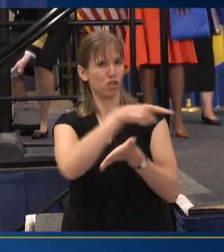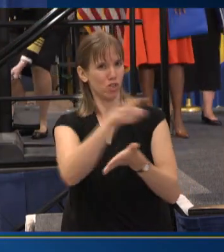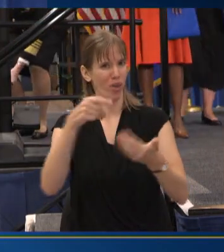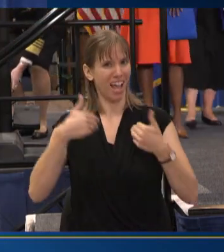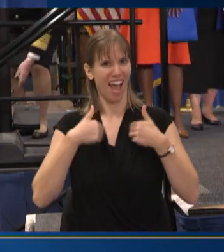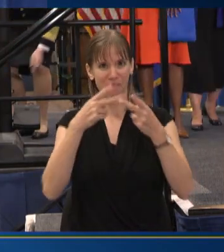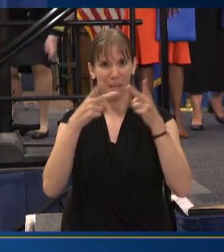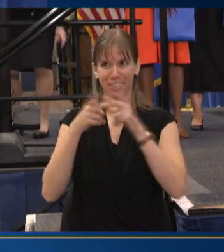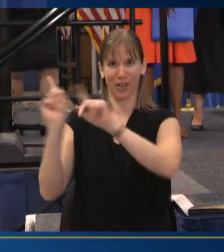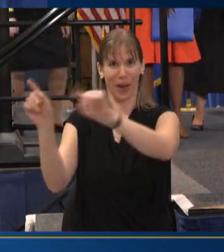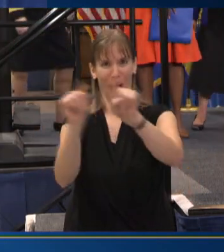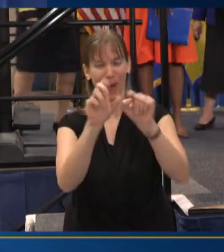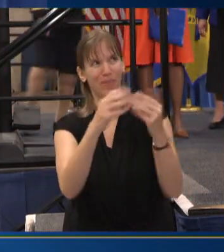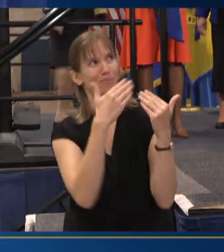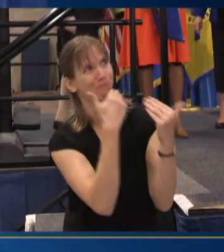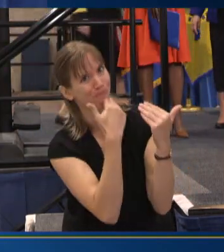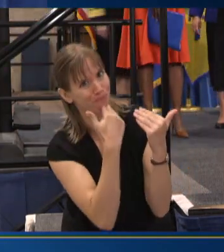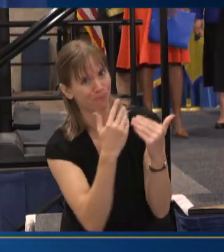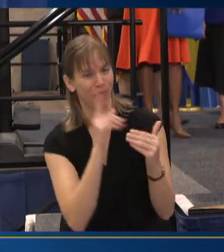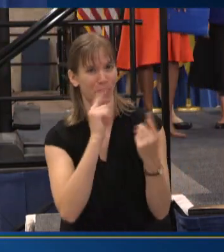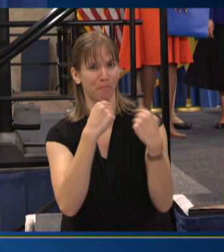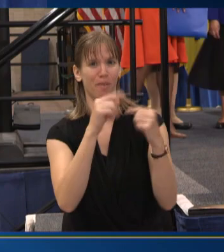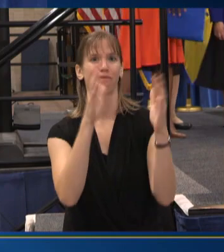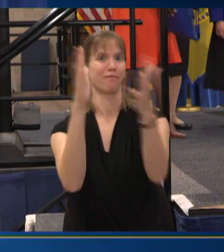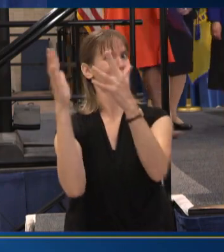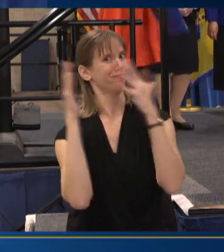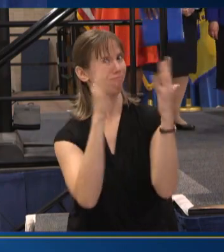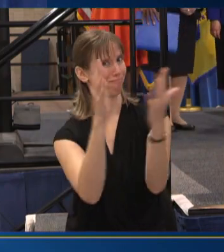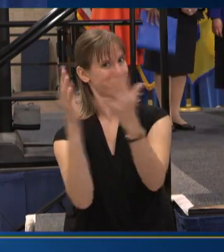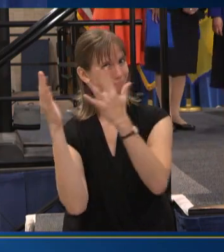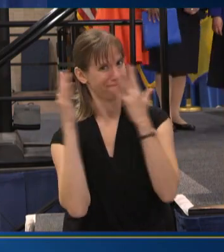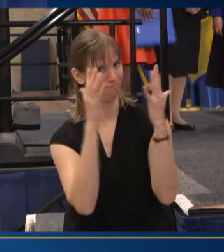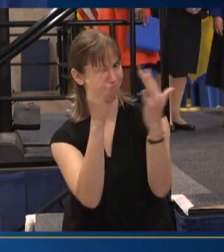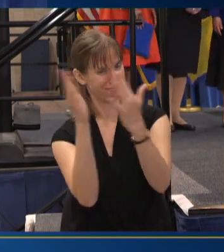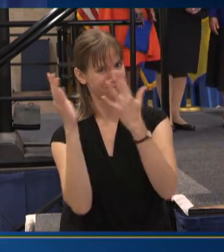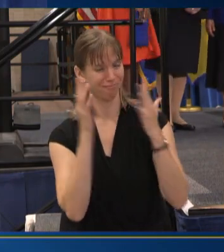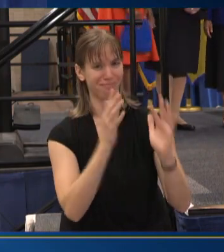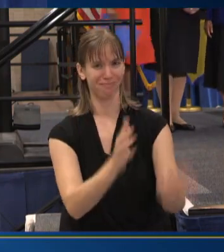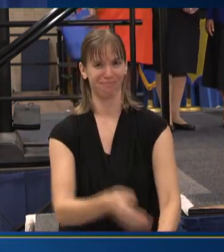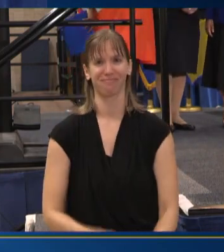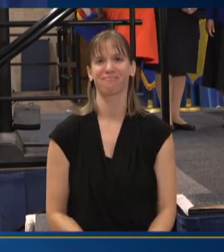So thank you and one final round of applause for our HHS leadership.